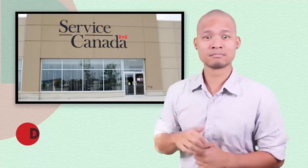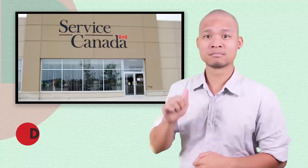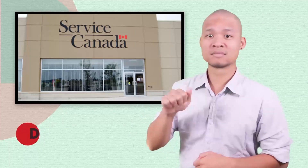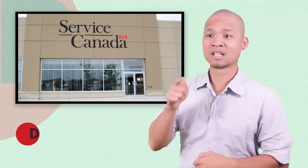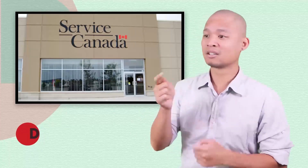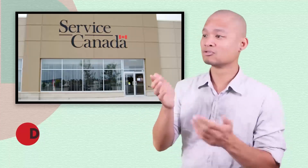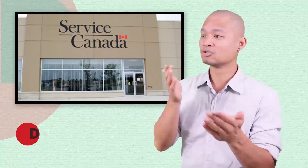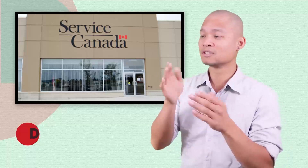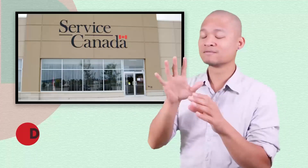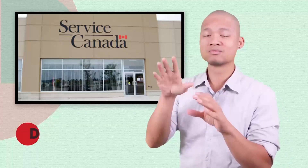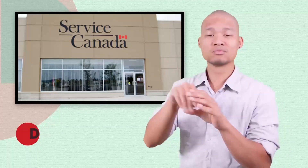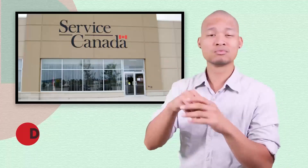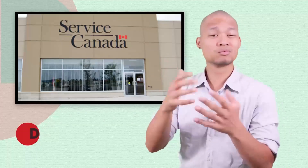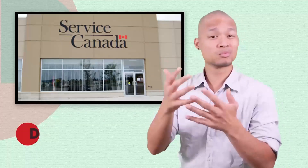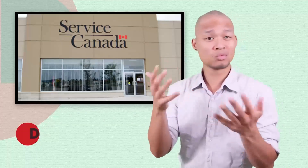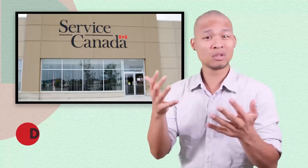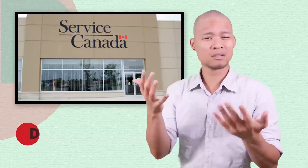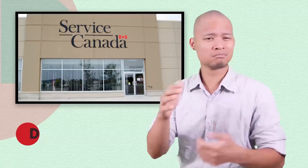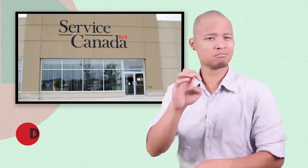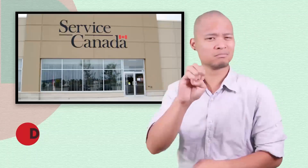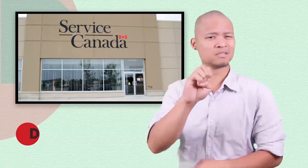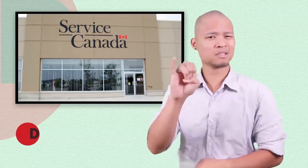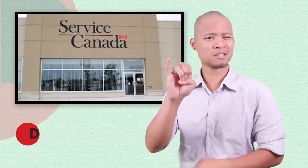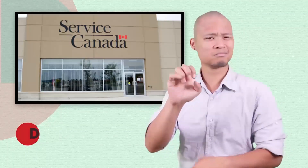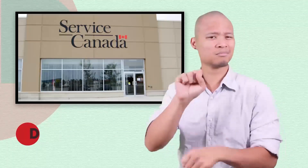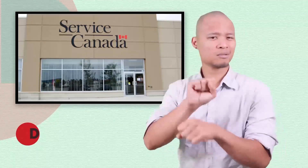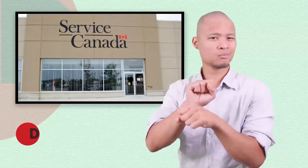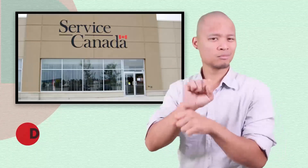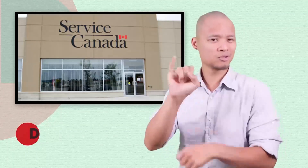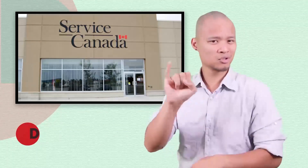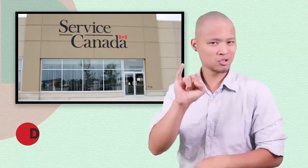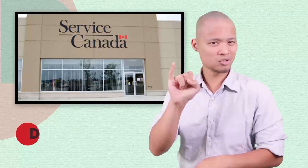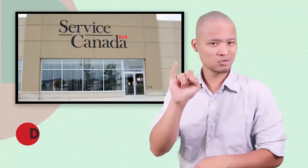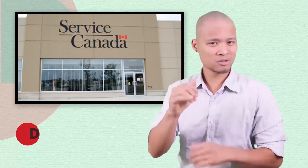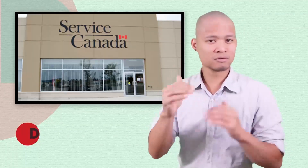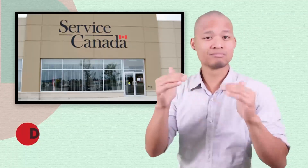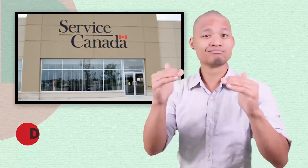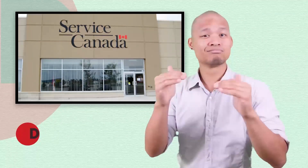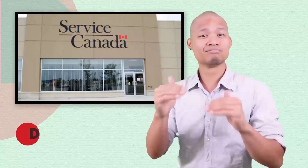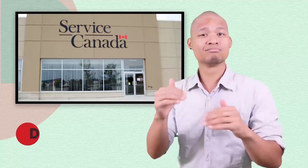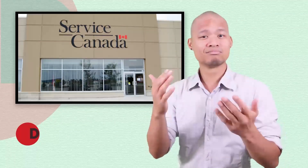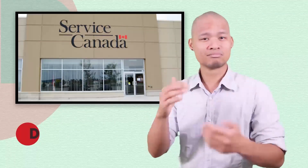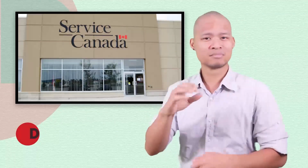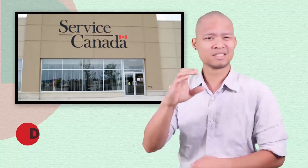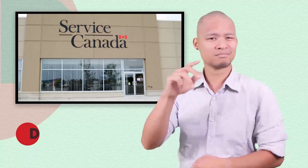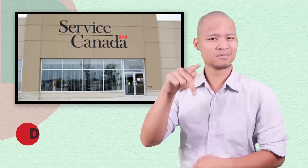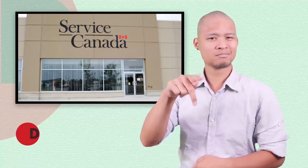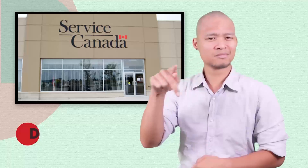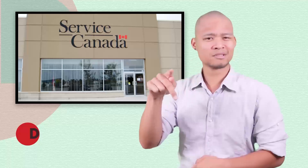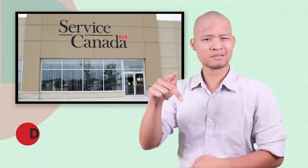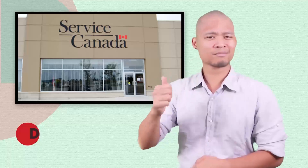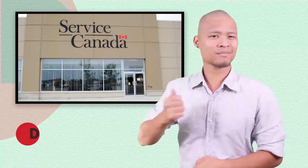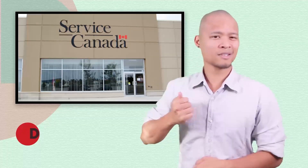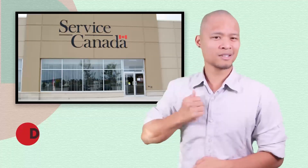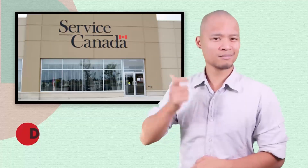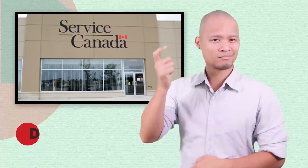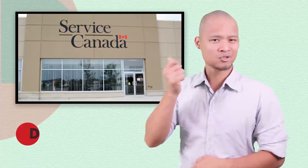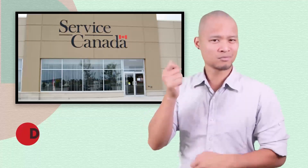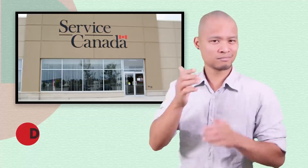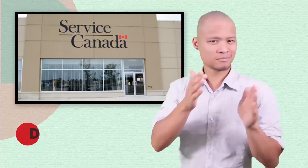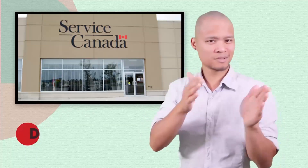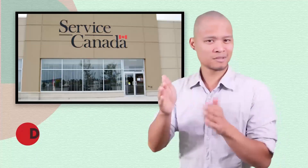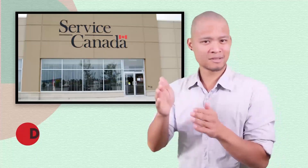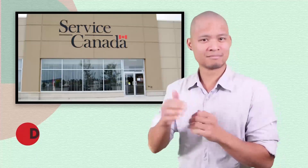These services include Employment Insurance, Canada Pension Plan,